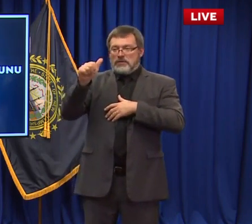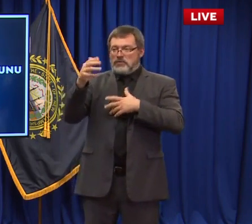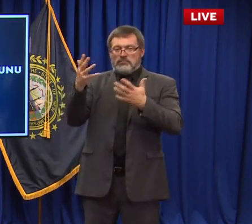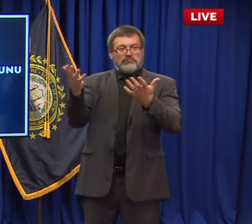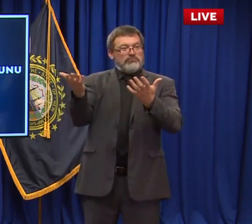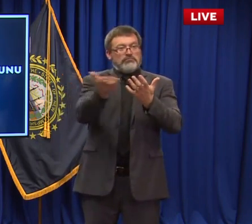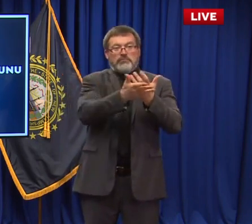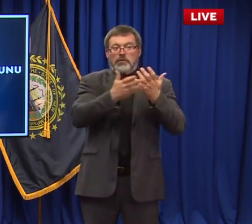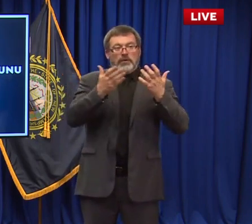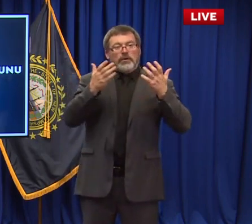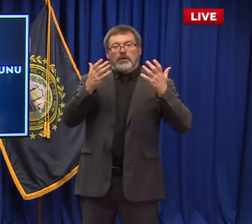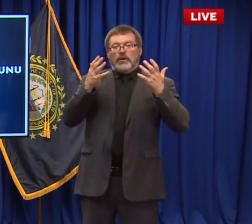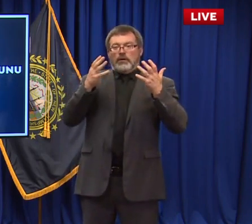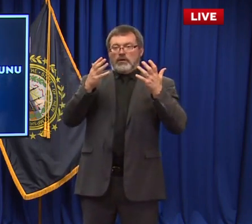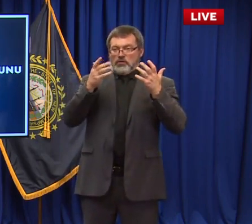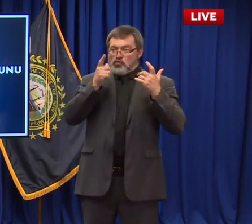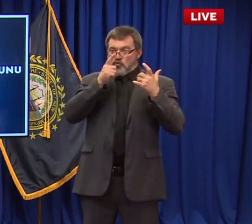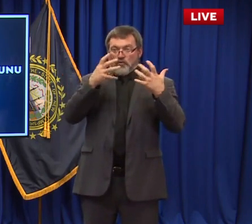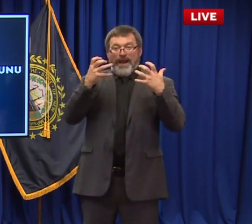EVERYBODY HAS TO PLAY BY THE SAME RULES.